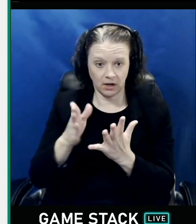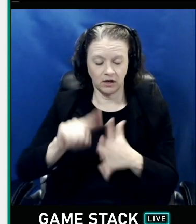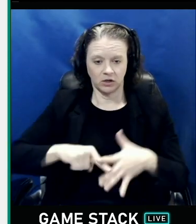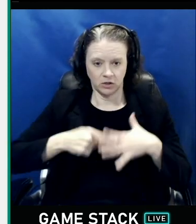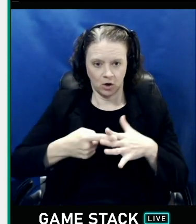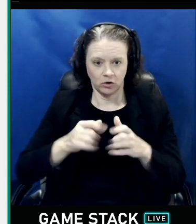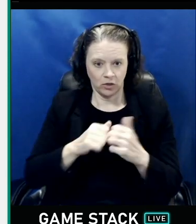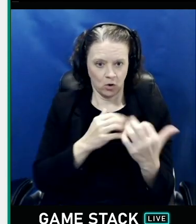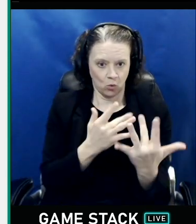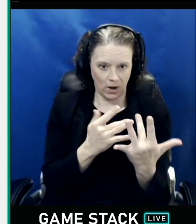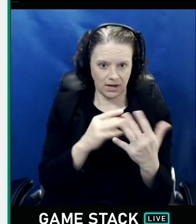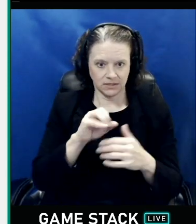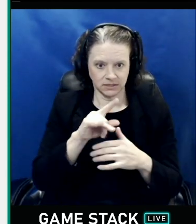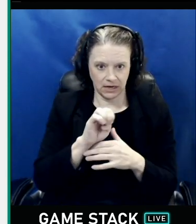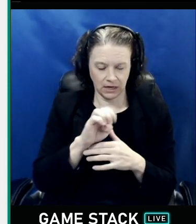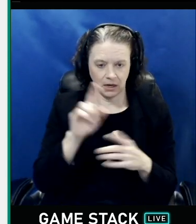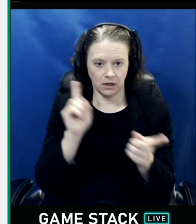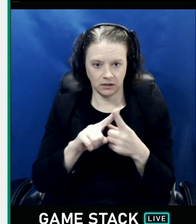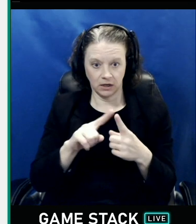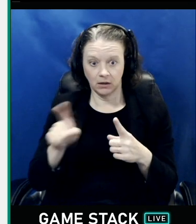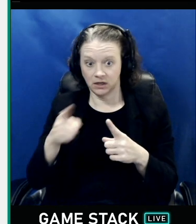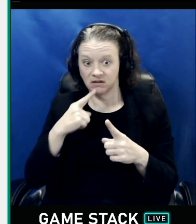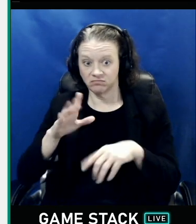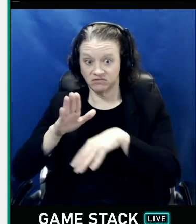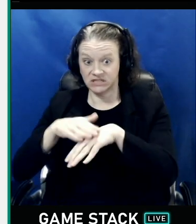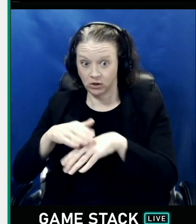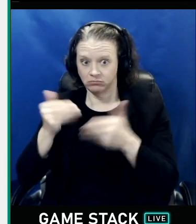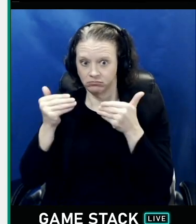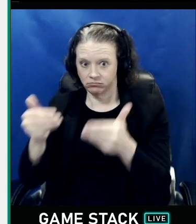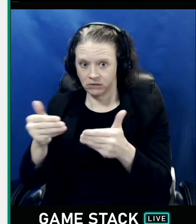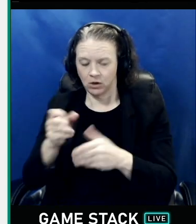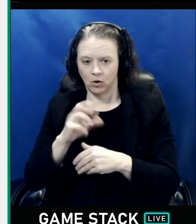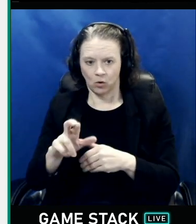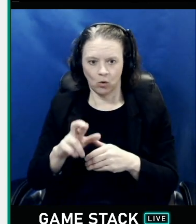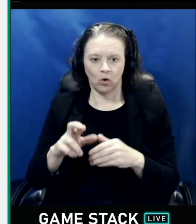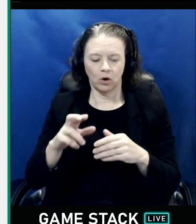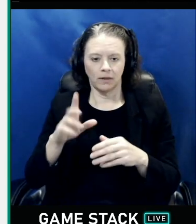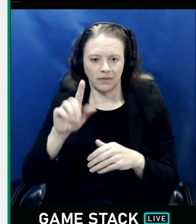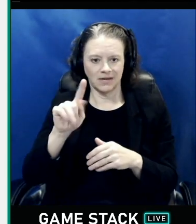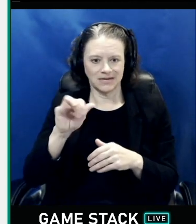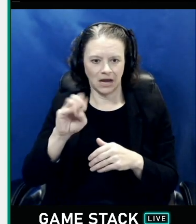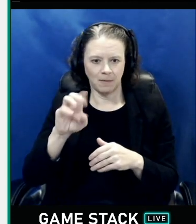signaled or the time out-interval elapses. Thus, WaitForSingleObject may not suffer from the OS